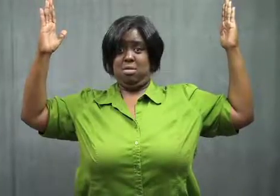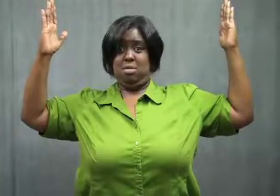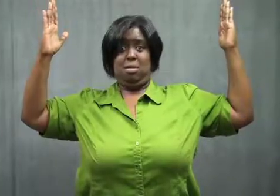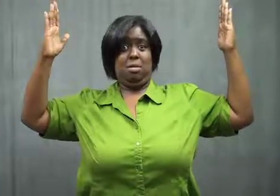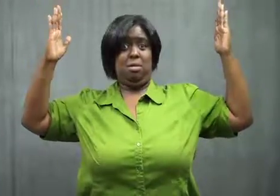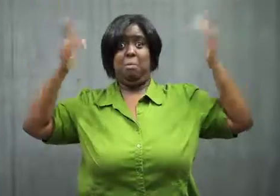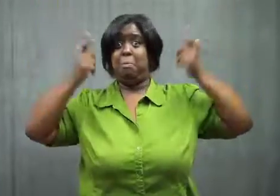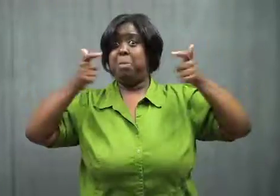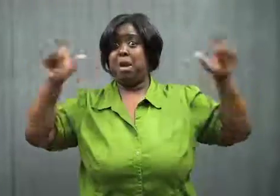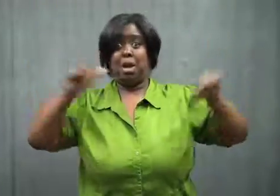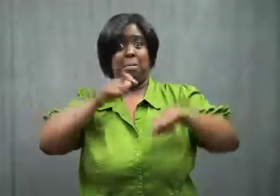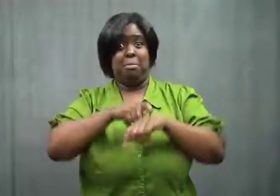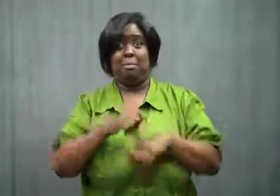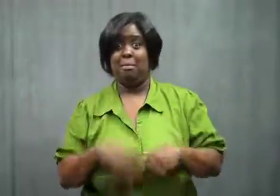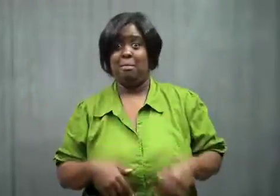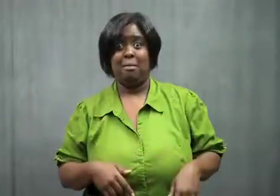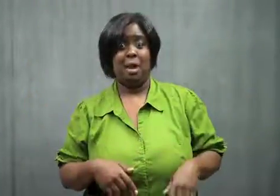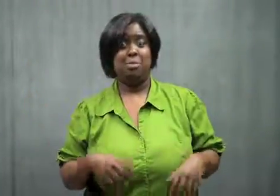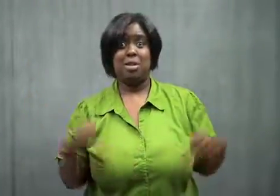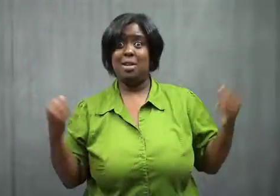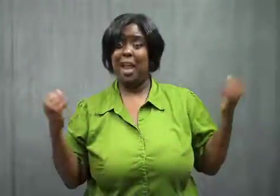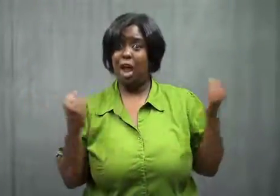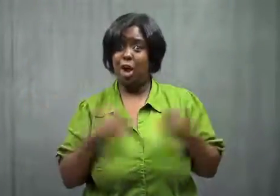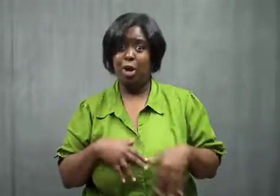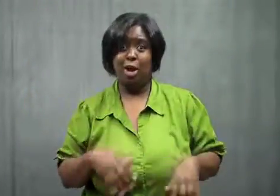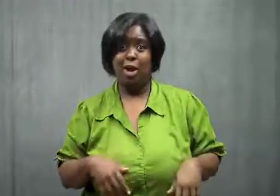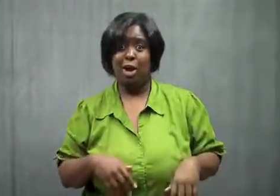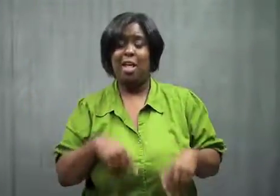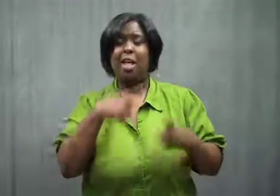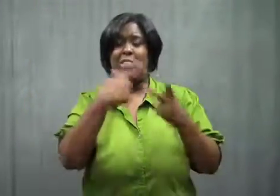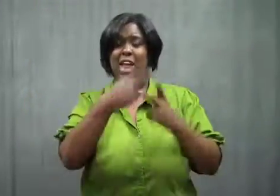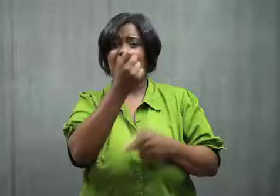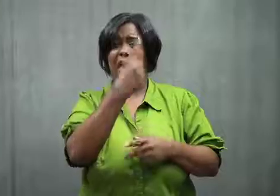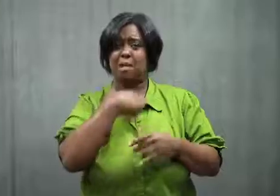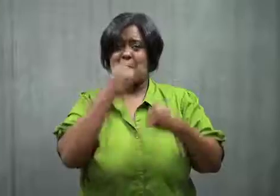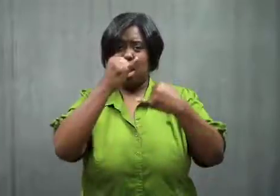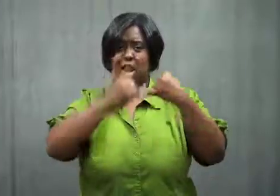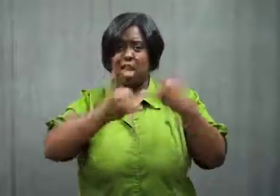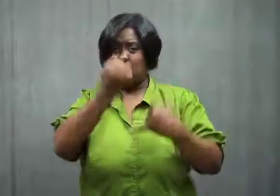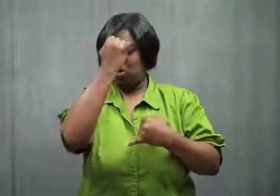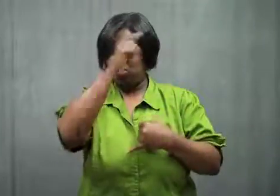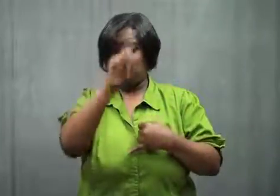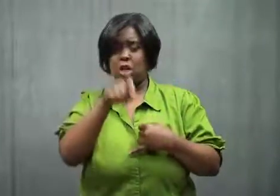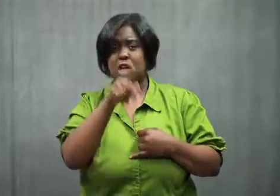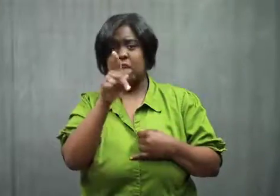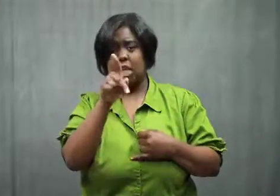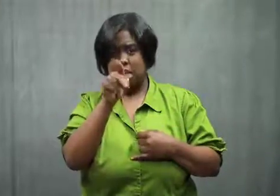I was so scared, I peed big time.